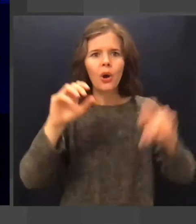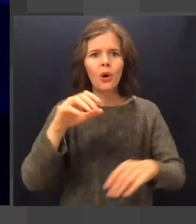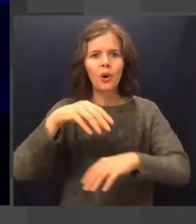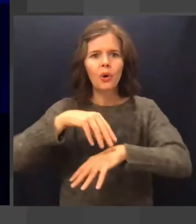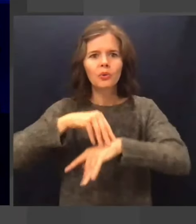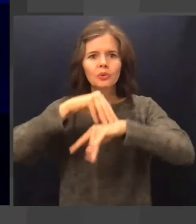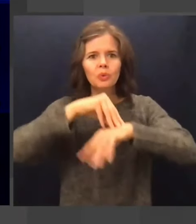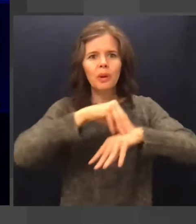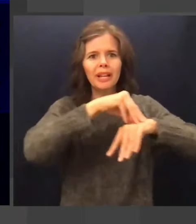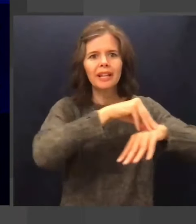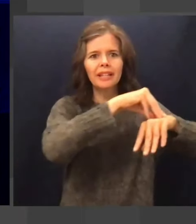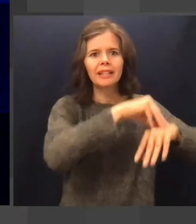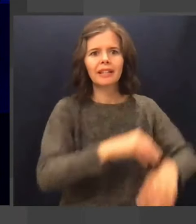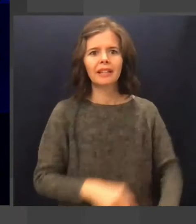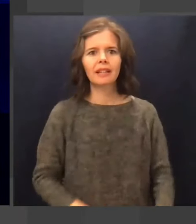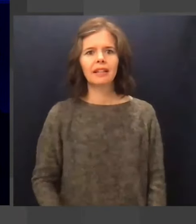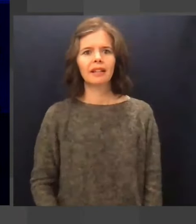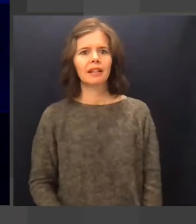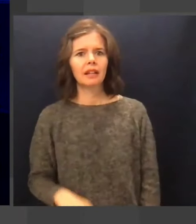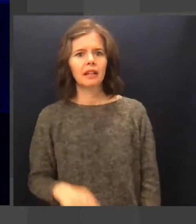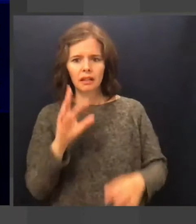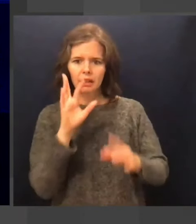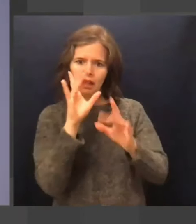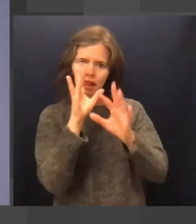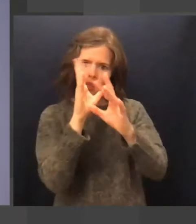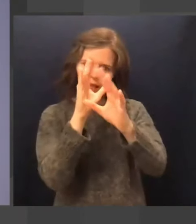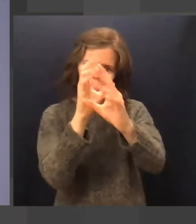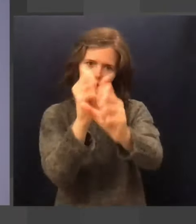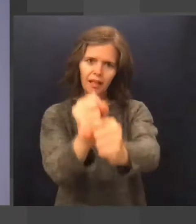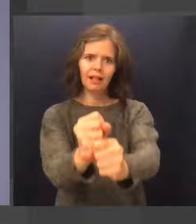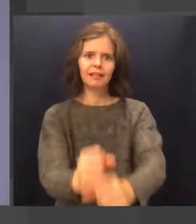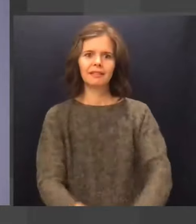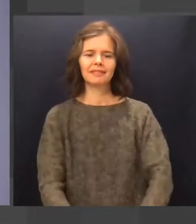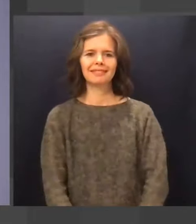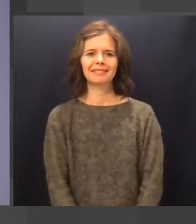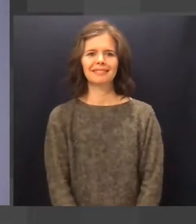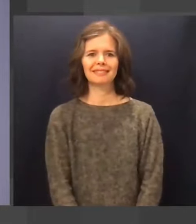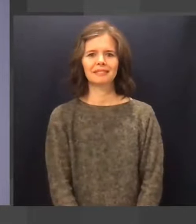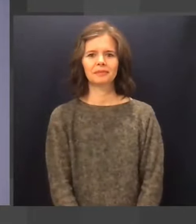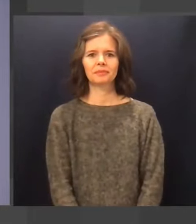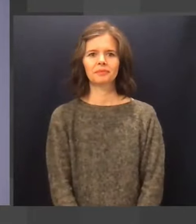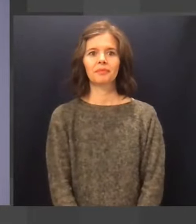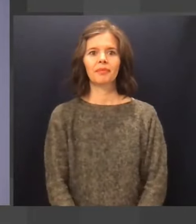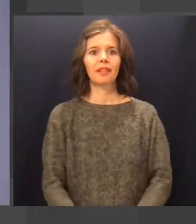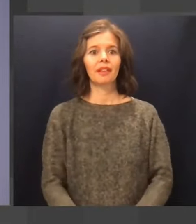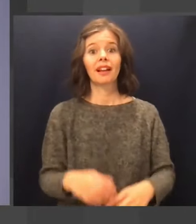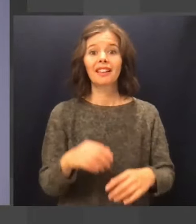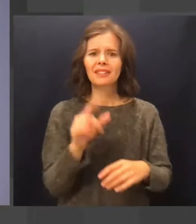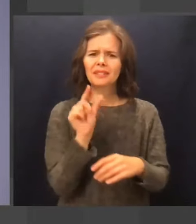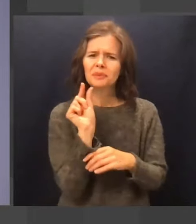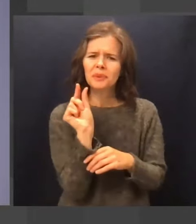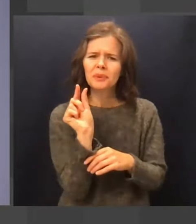JENS!